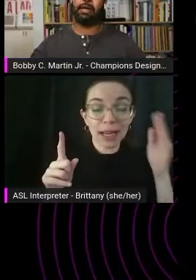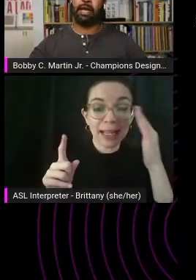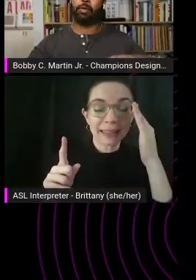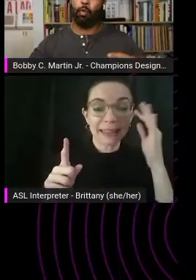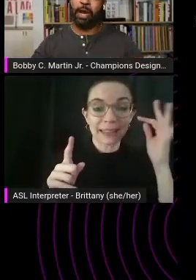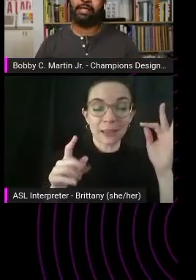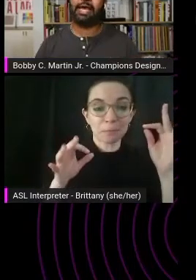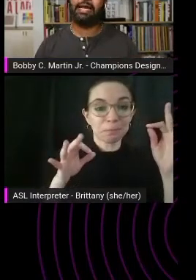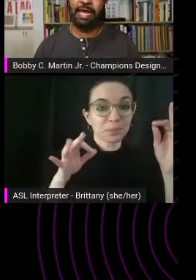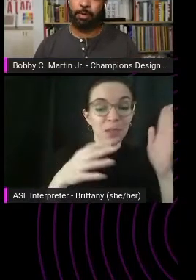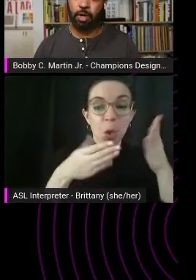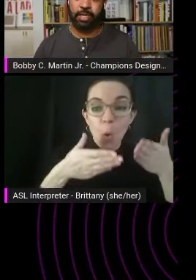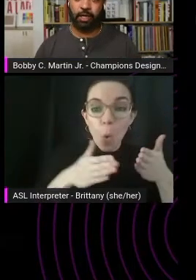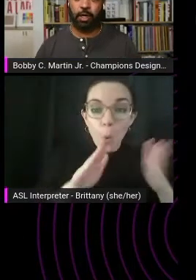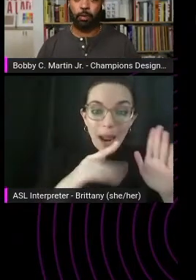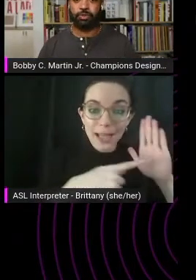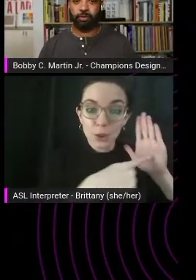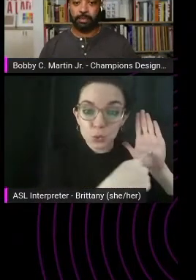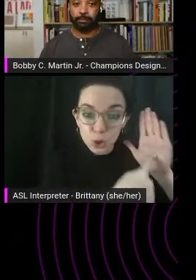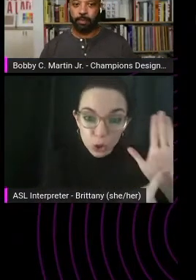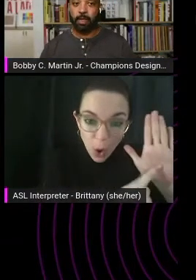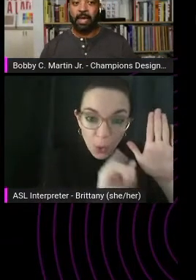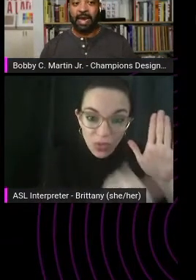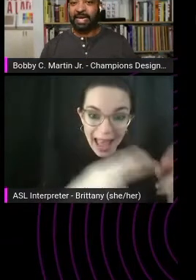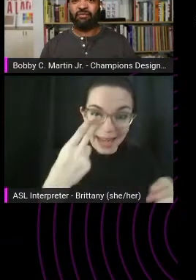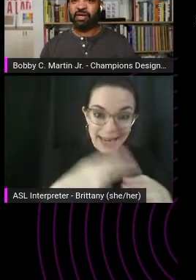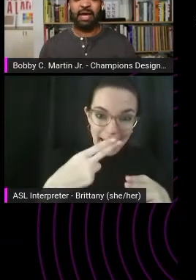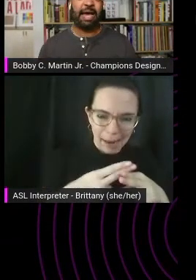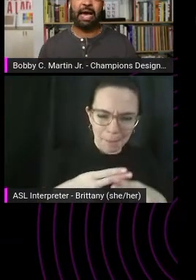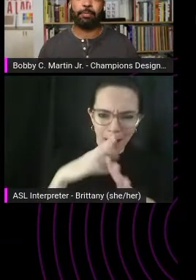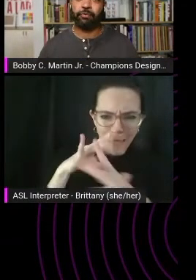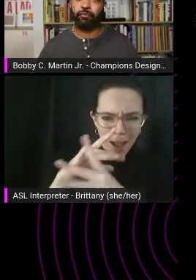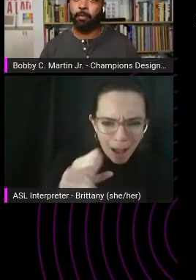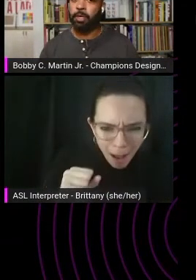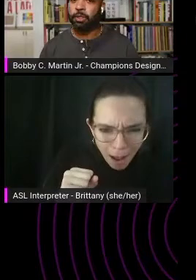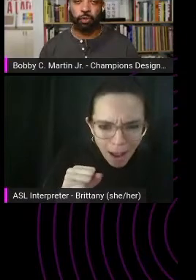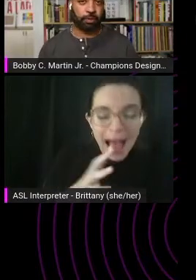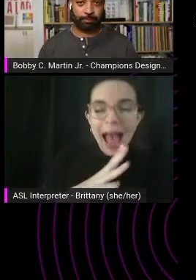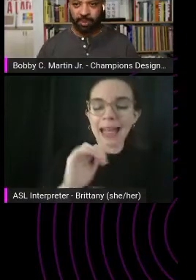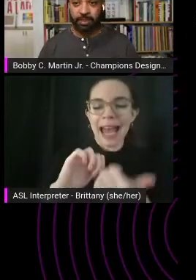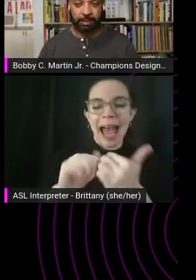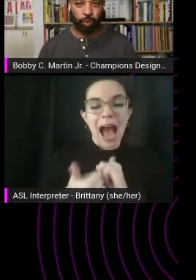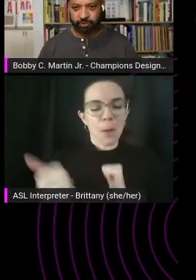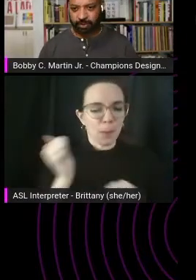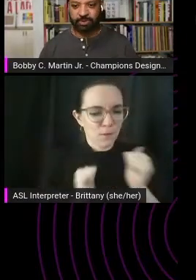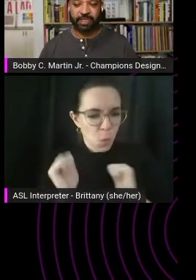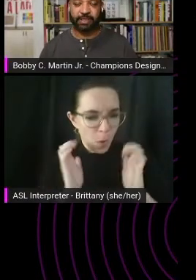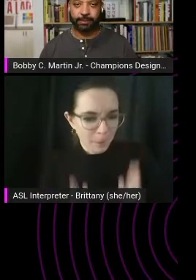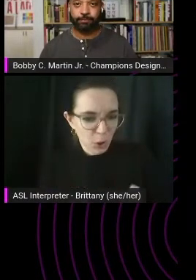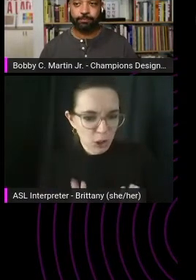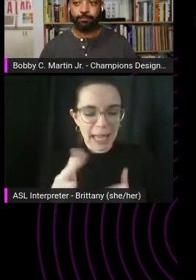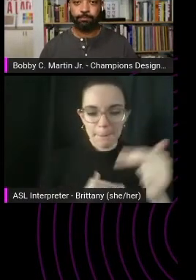and the way that that name, Carnegie Hall, was written. And even how the performers or the building was represented.